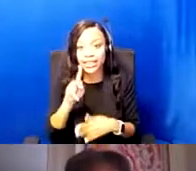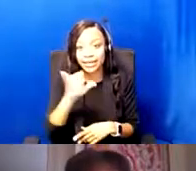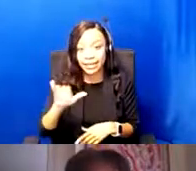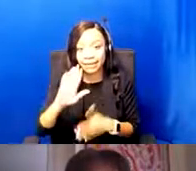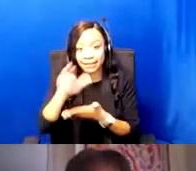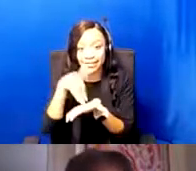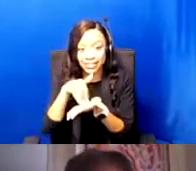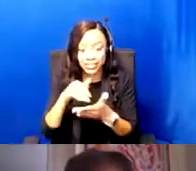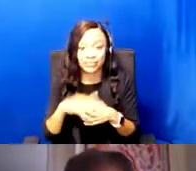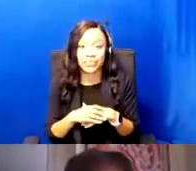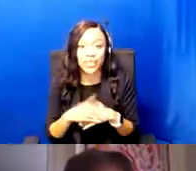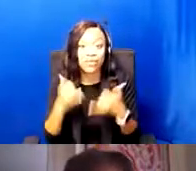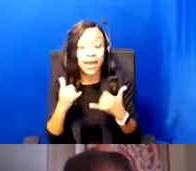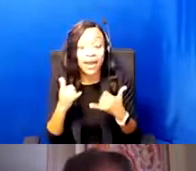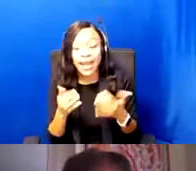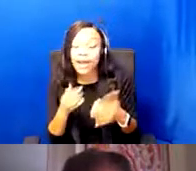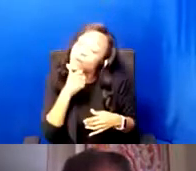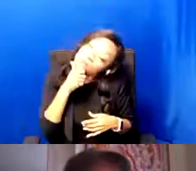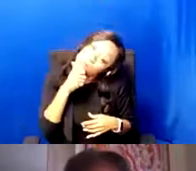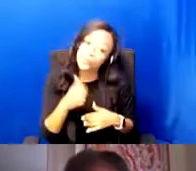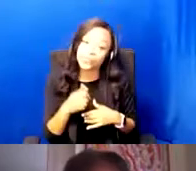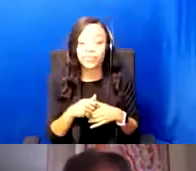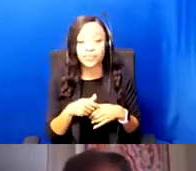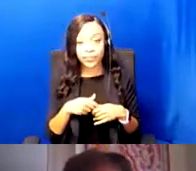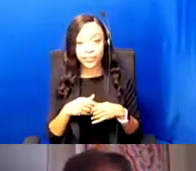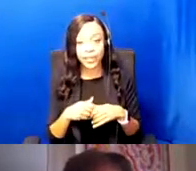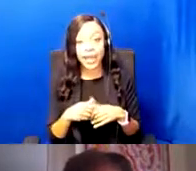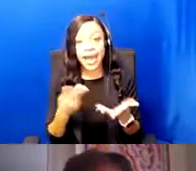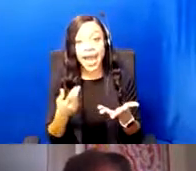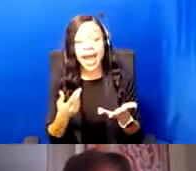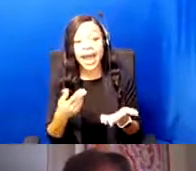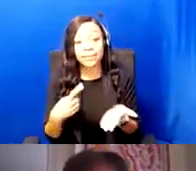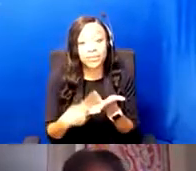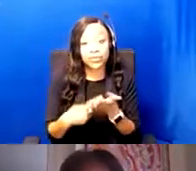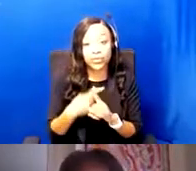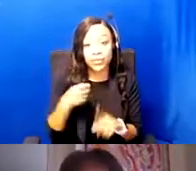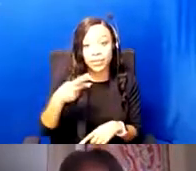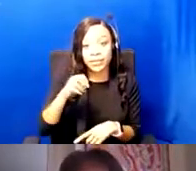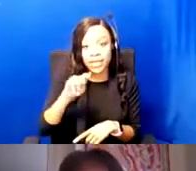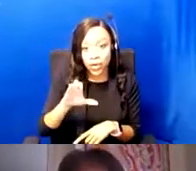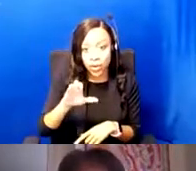And I'm speaking to you from the unceded territories of the Piscataway, the Pamunkey and the Anacostia.